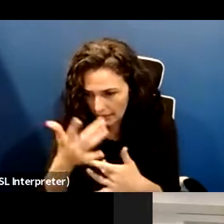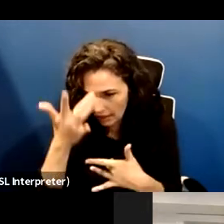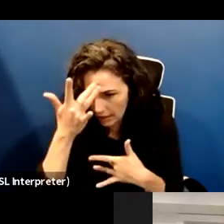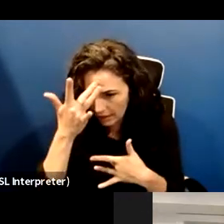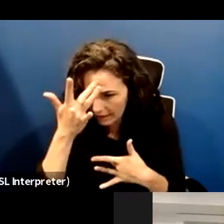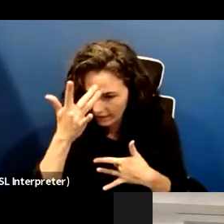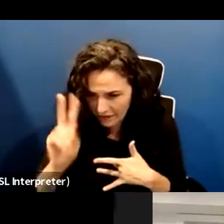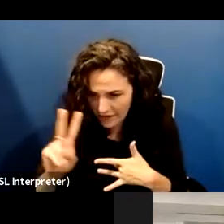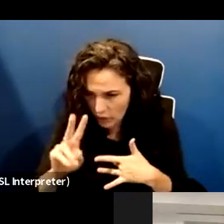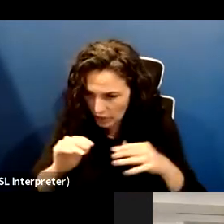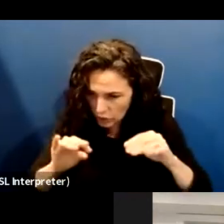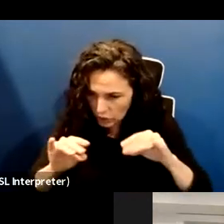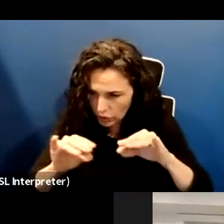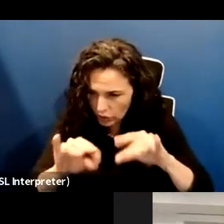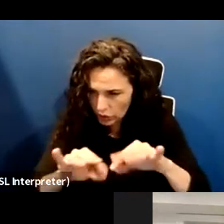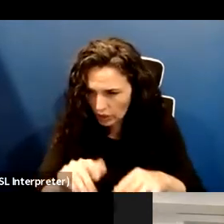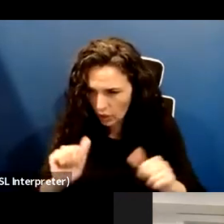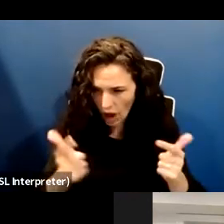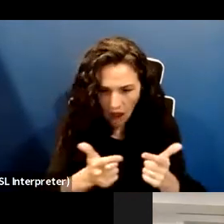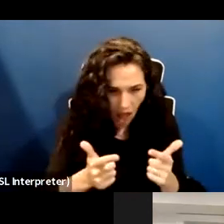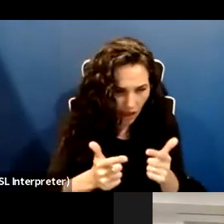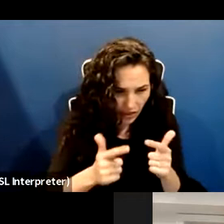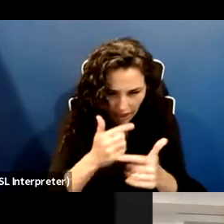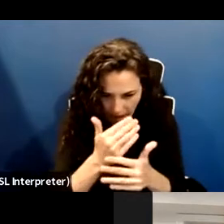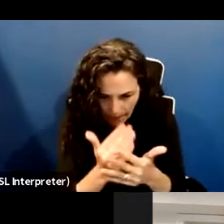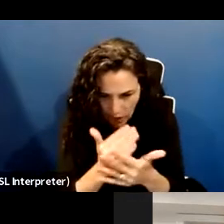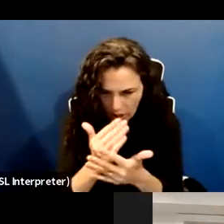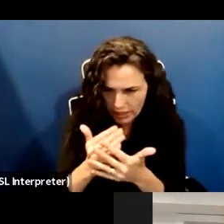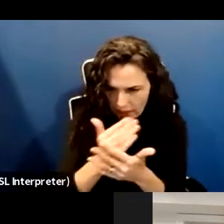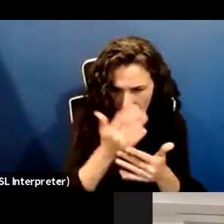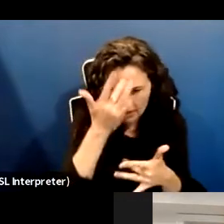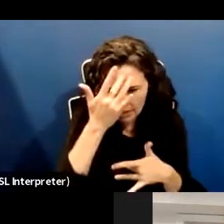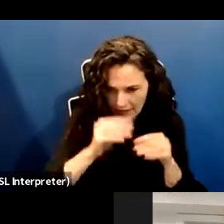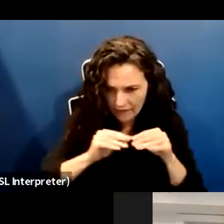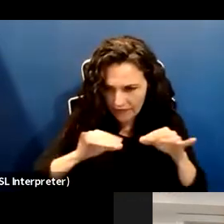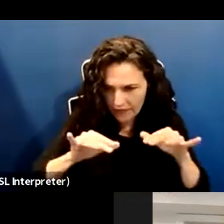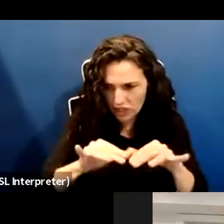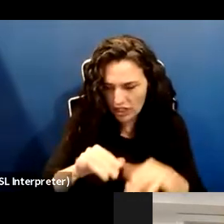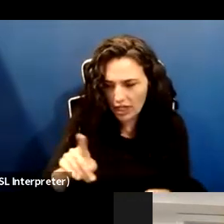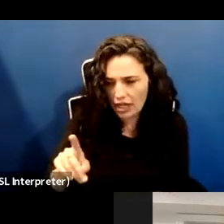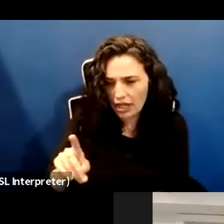David at Penn worked with the woman who worked on the mRNA vaccine, Kati Kariko.